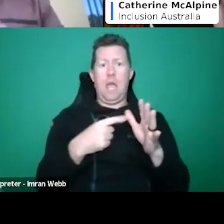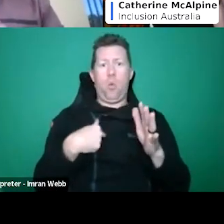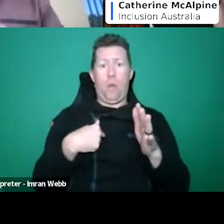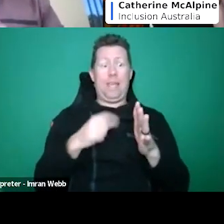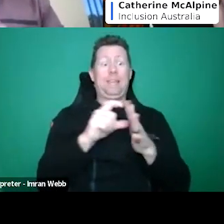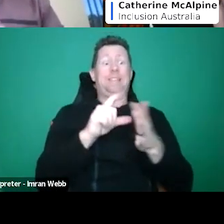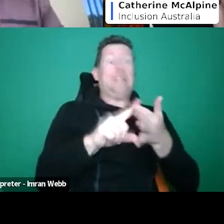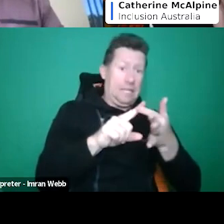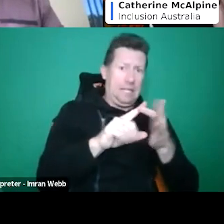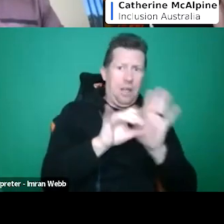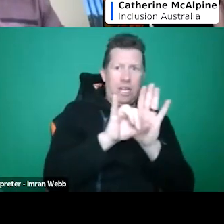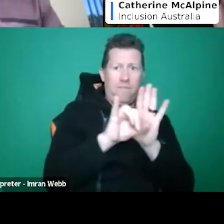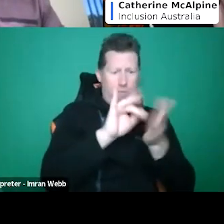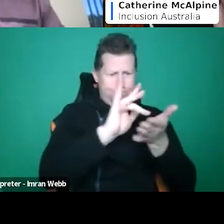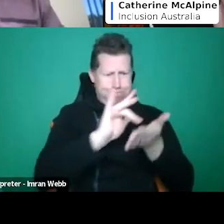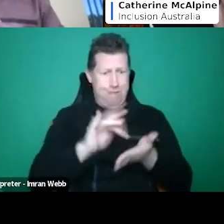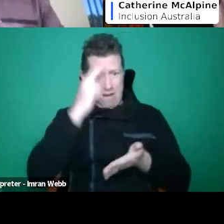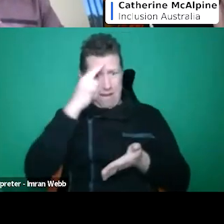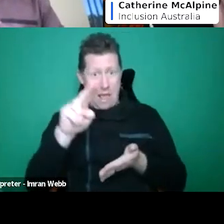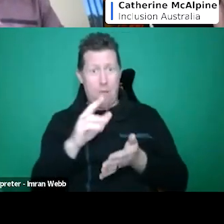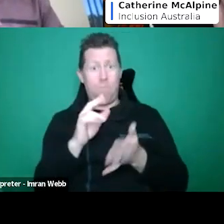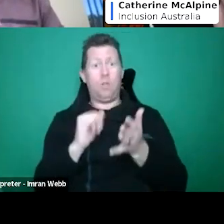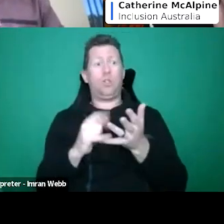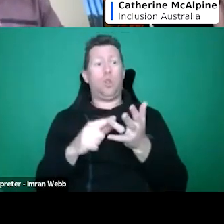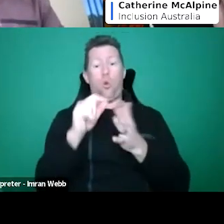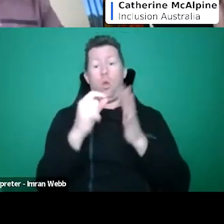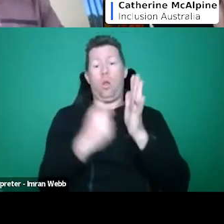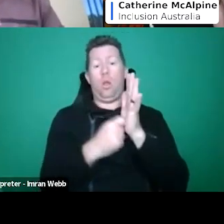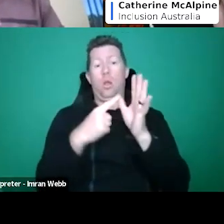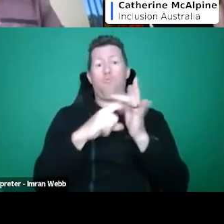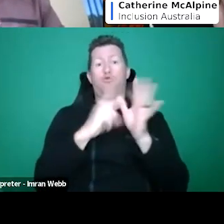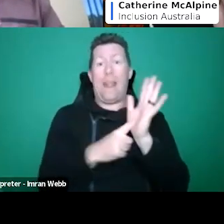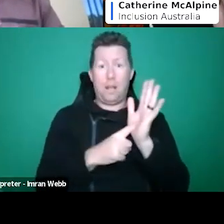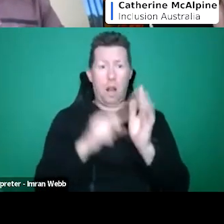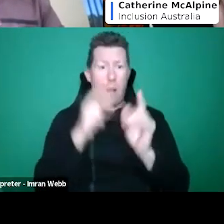So from a practical point of view, this is a, so it's not an entire